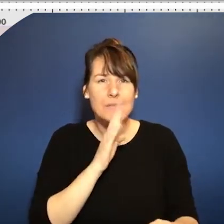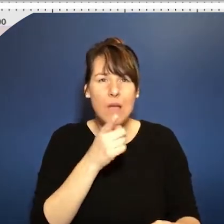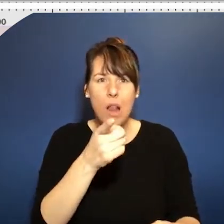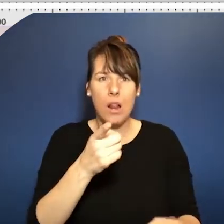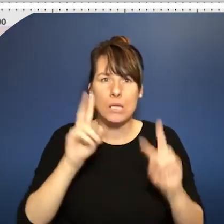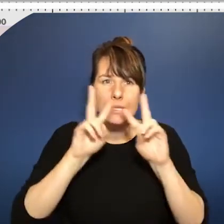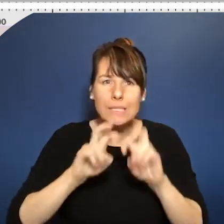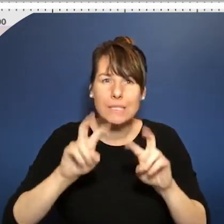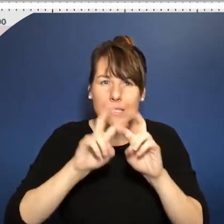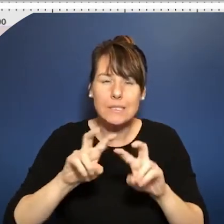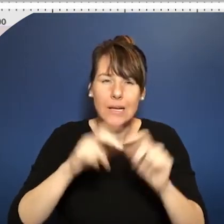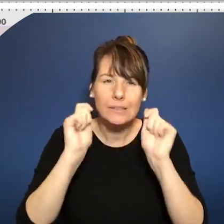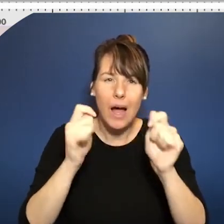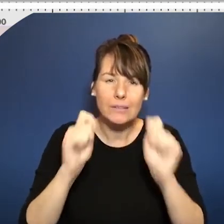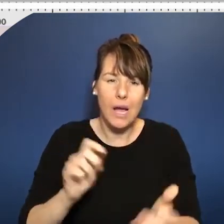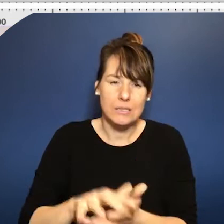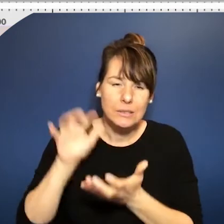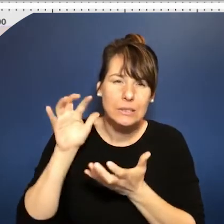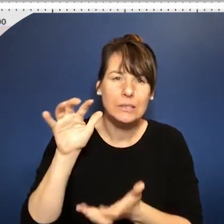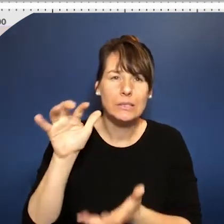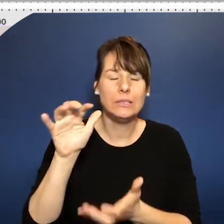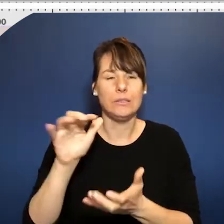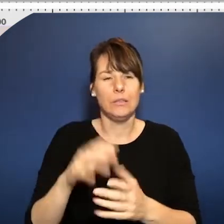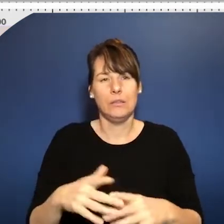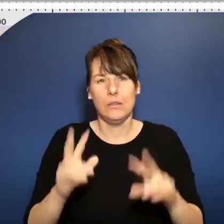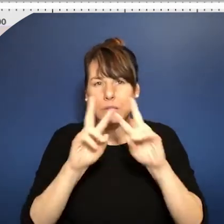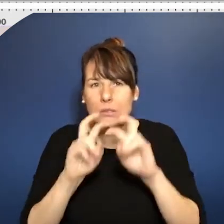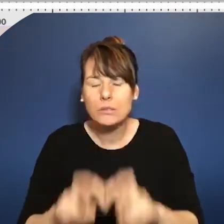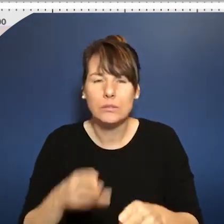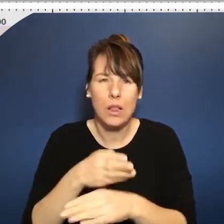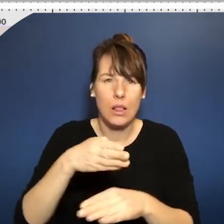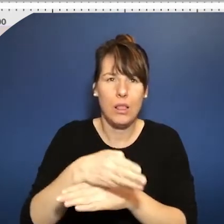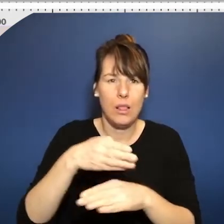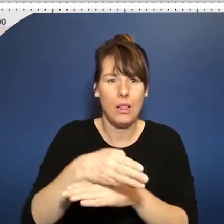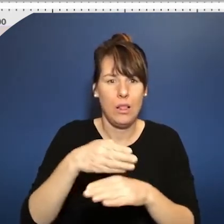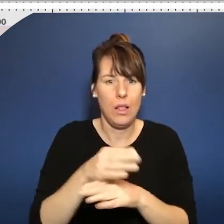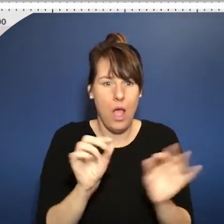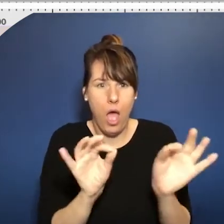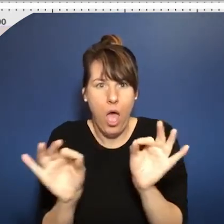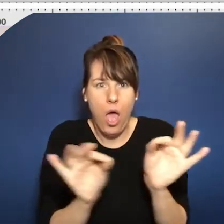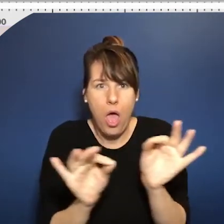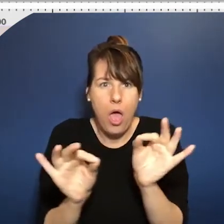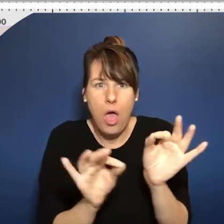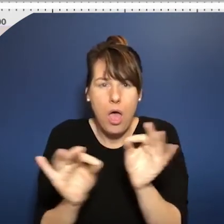discourse or at a longer utterance level, then this kind of hierarchies might be important.